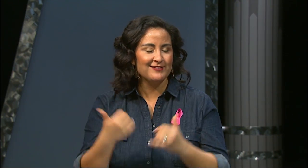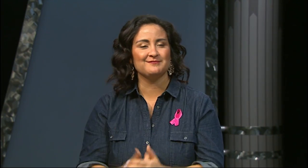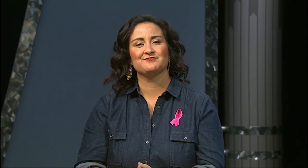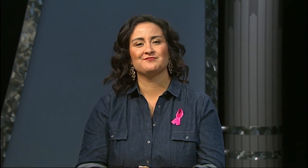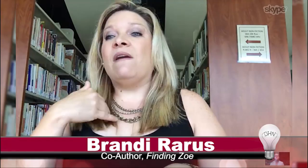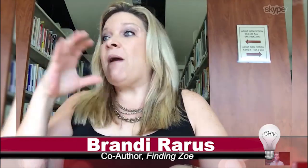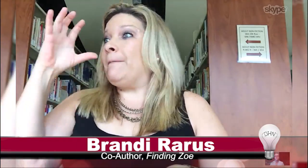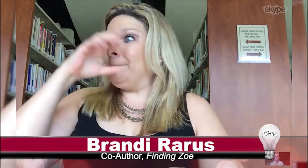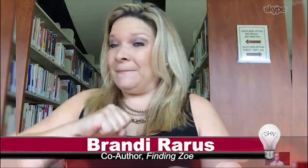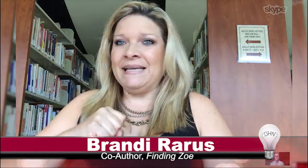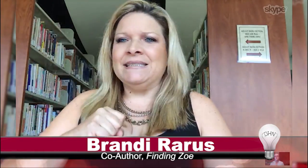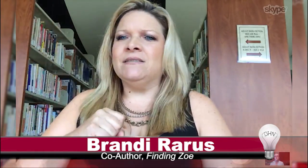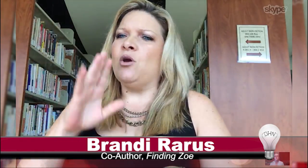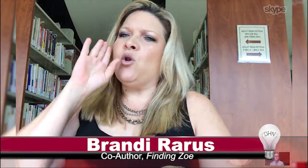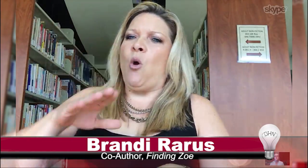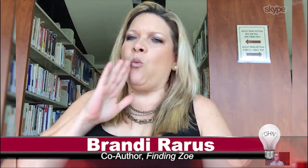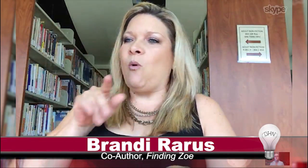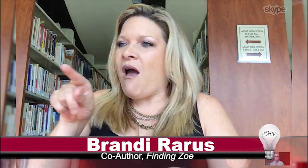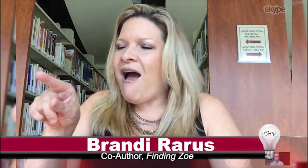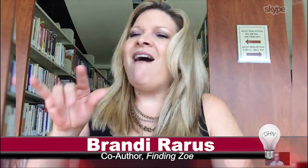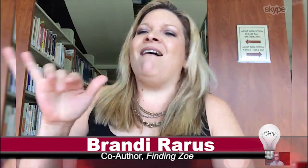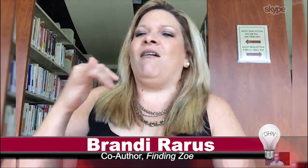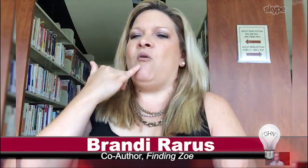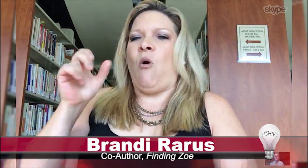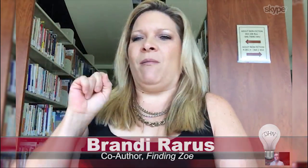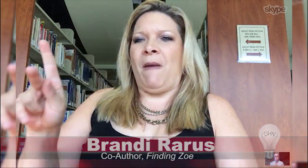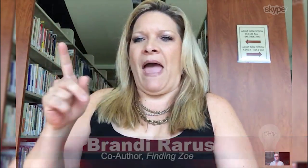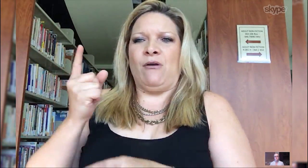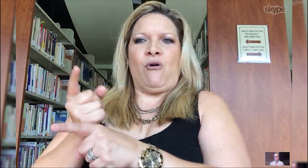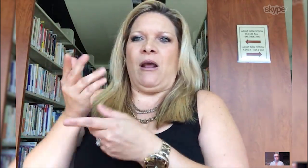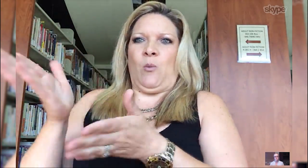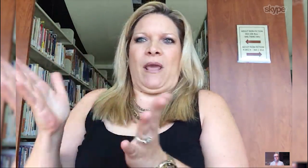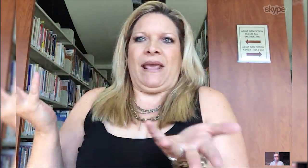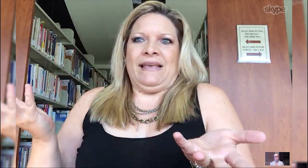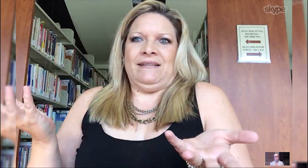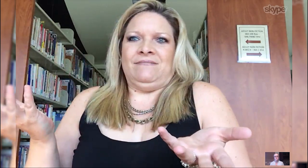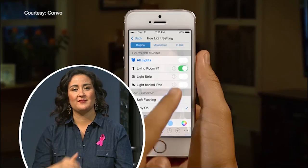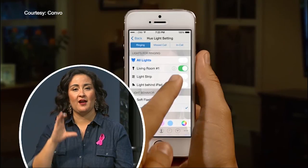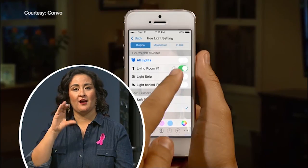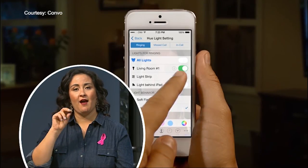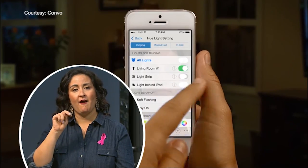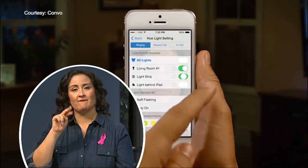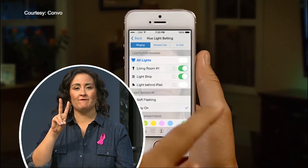Miquel: “If I miss a call I notice it immediately and can call people back right away.”